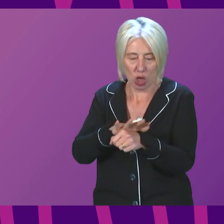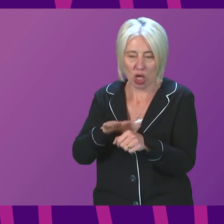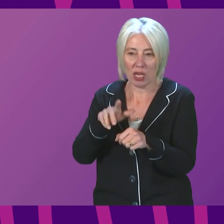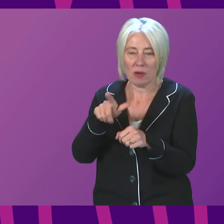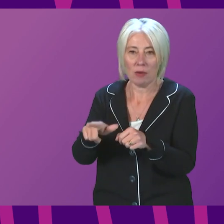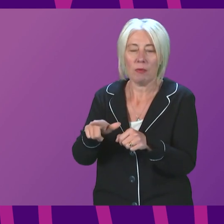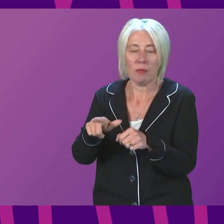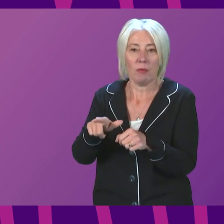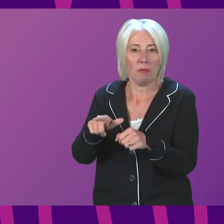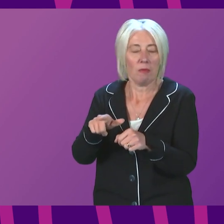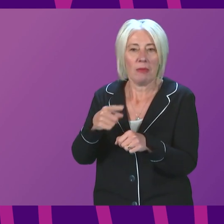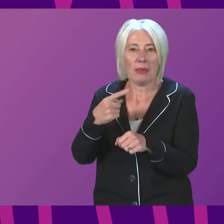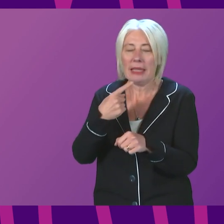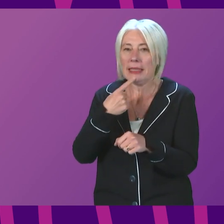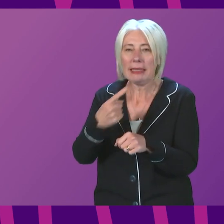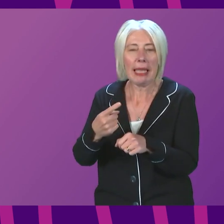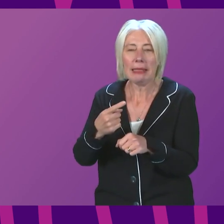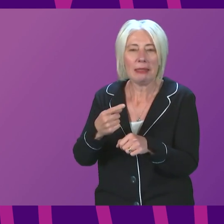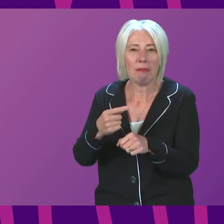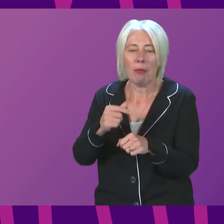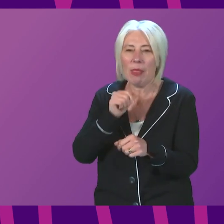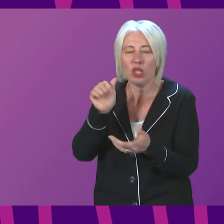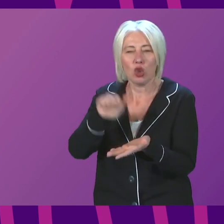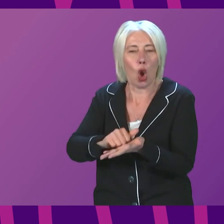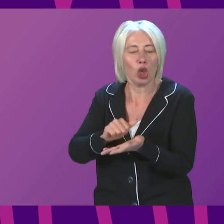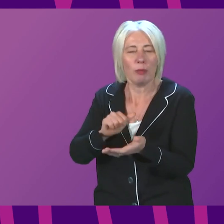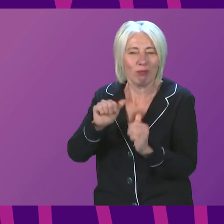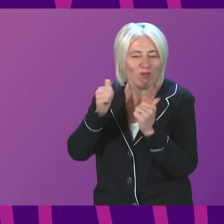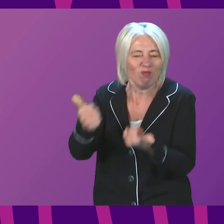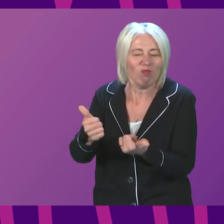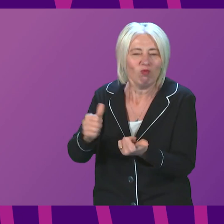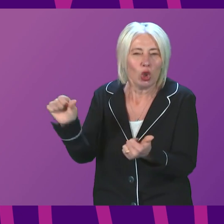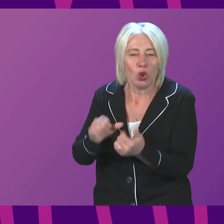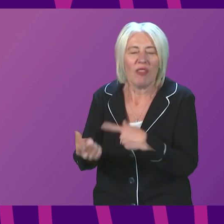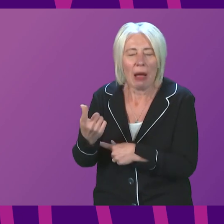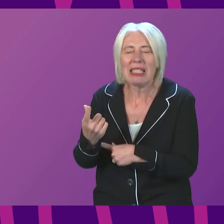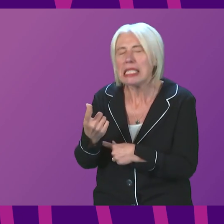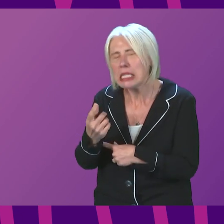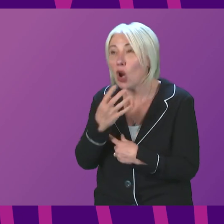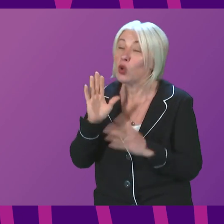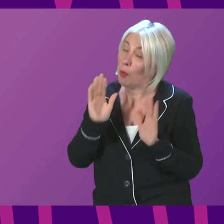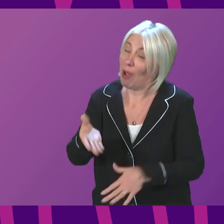shows that that has not gone in the way that it should have done, it is absolutely vital that lessons are learned.